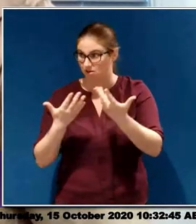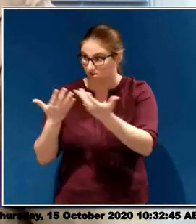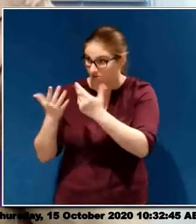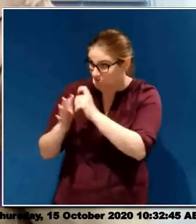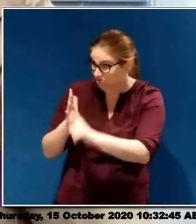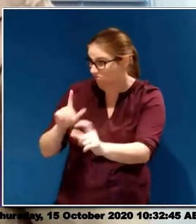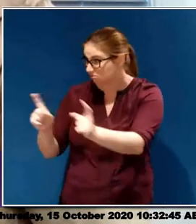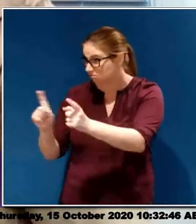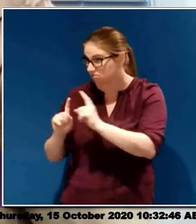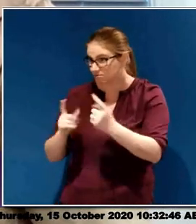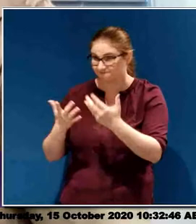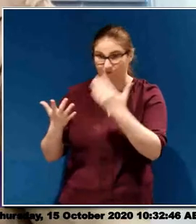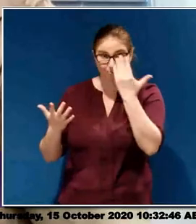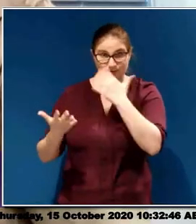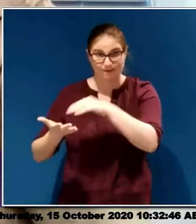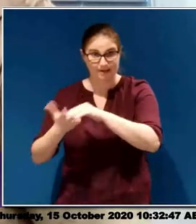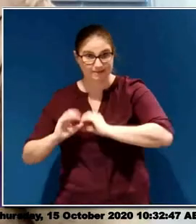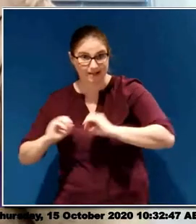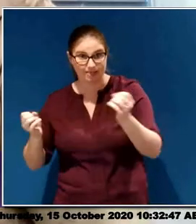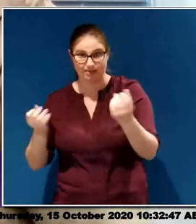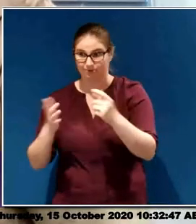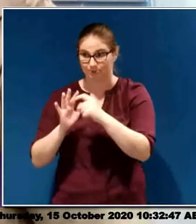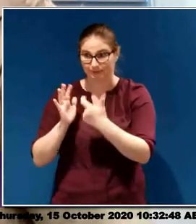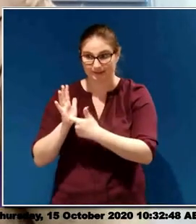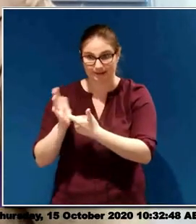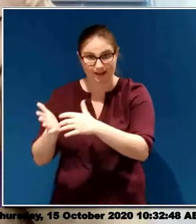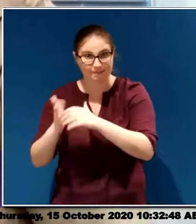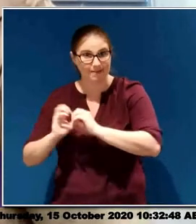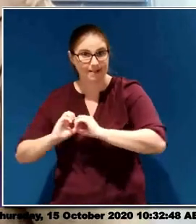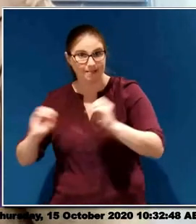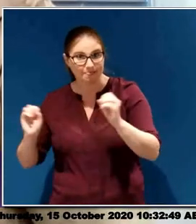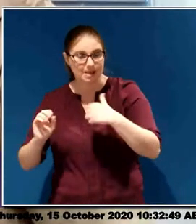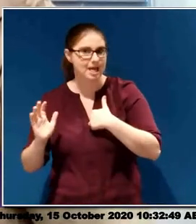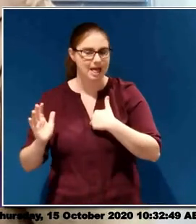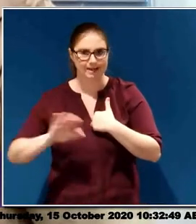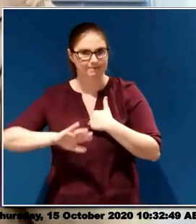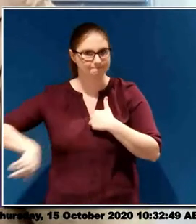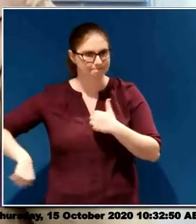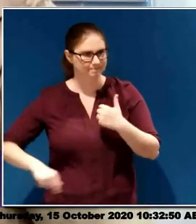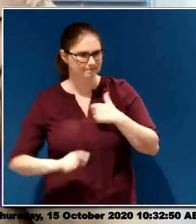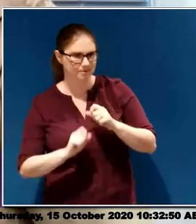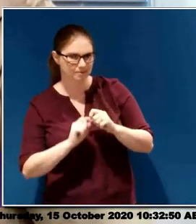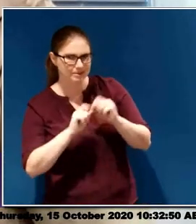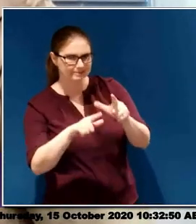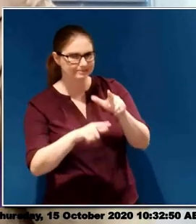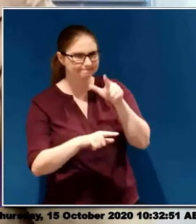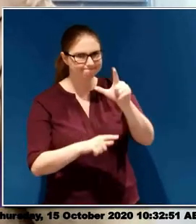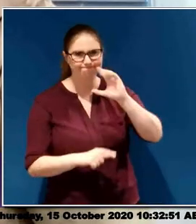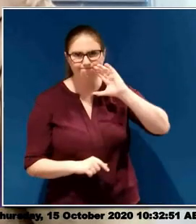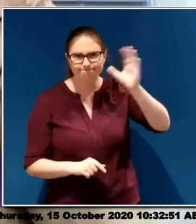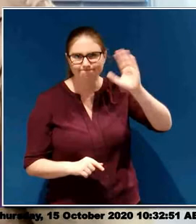from doctors, so I went to this session and at the half-time break I went up